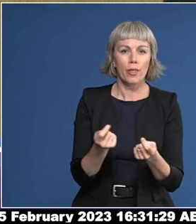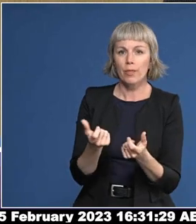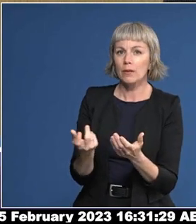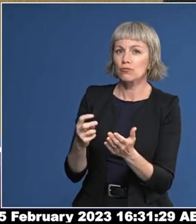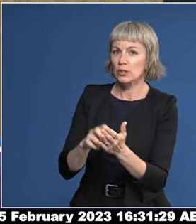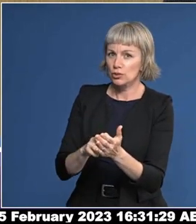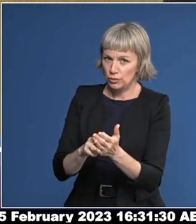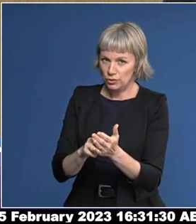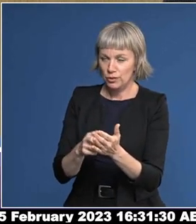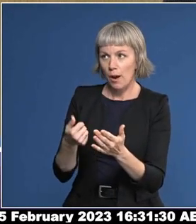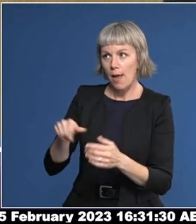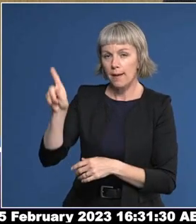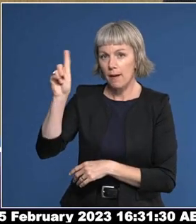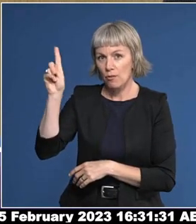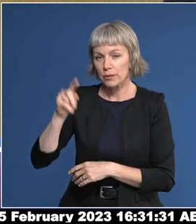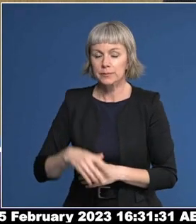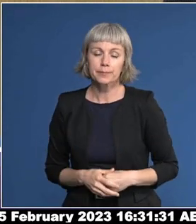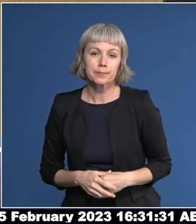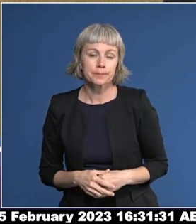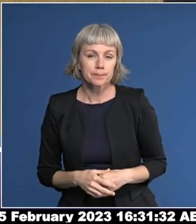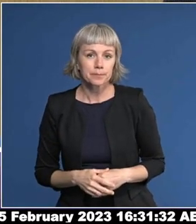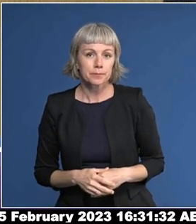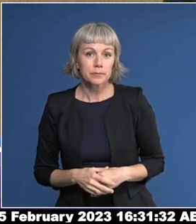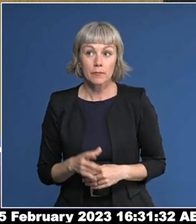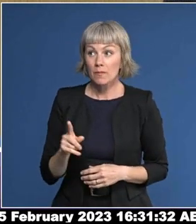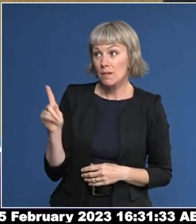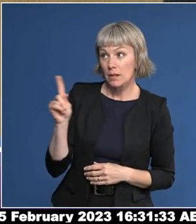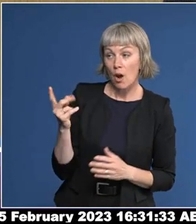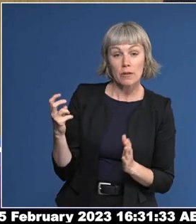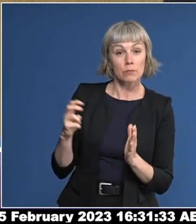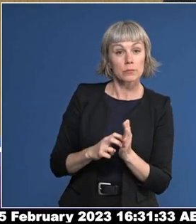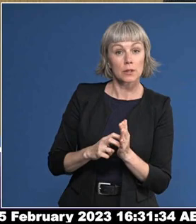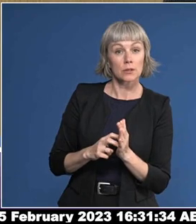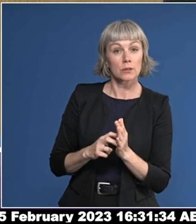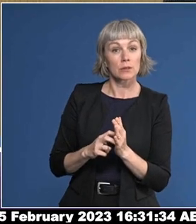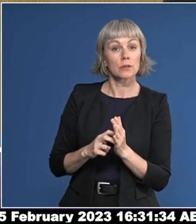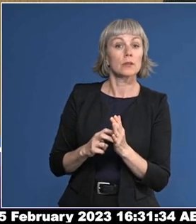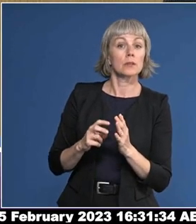process is. If the current provider registration process was to be reviewed, then